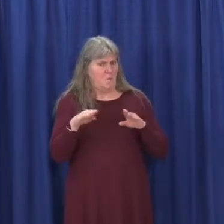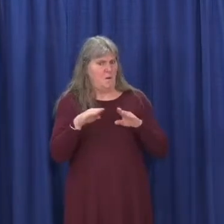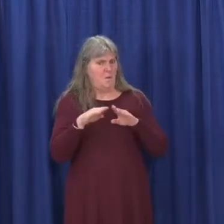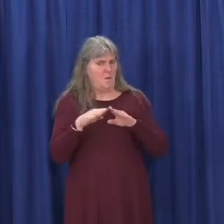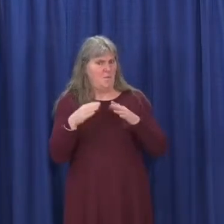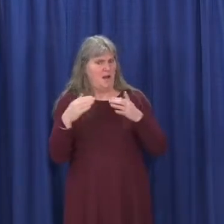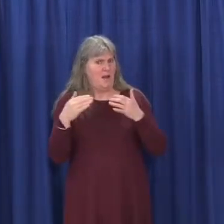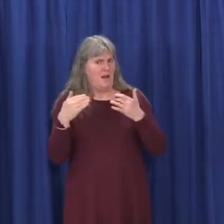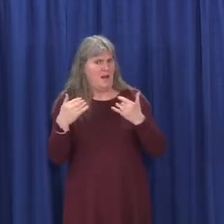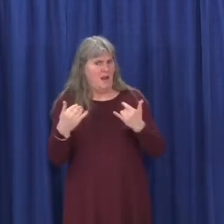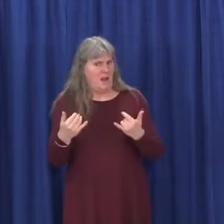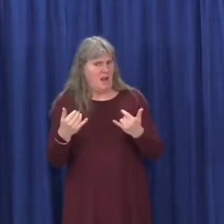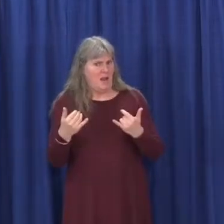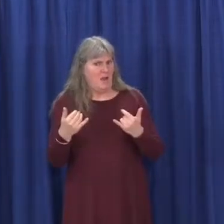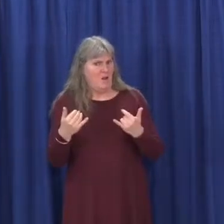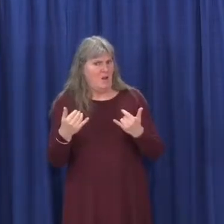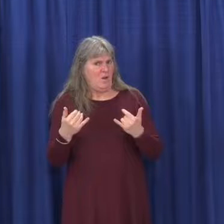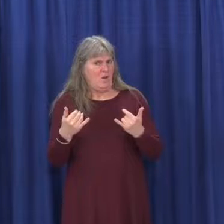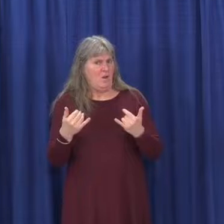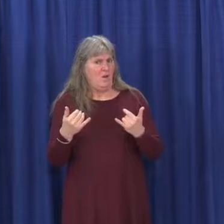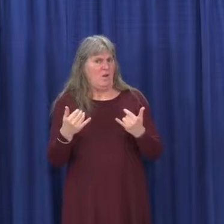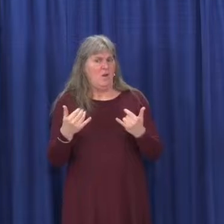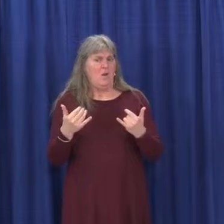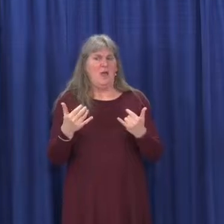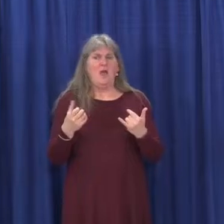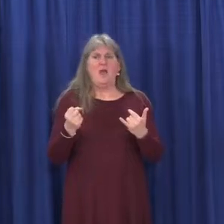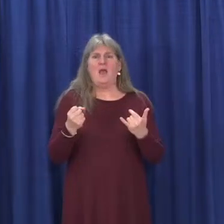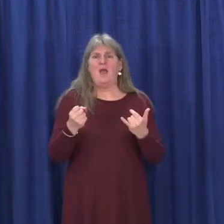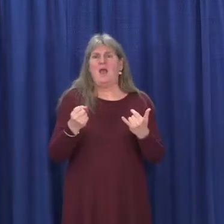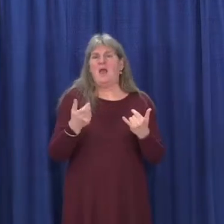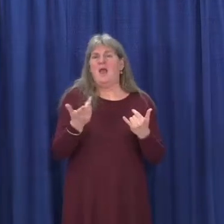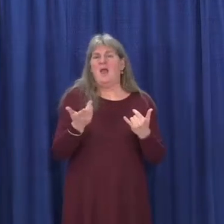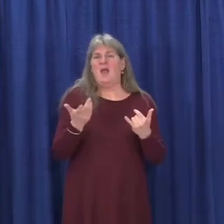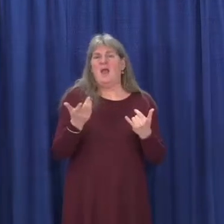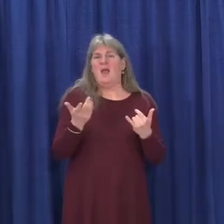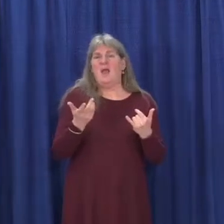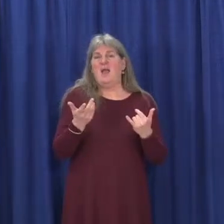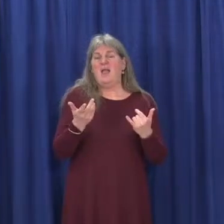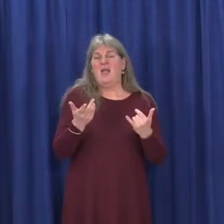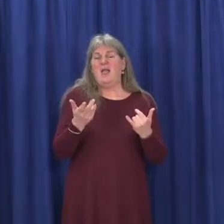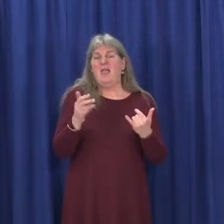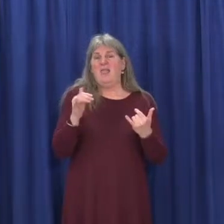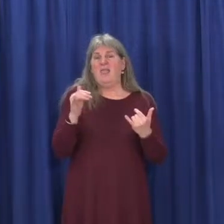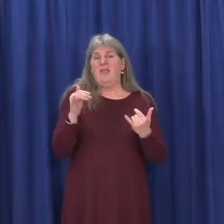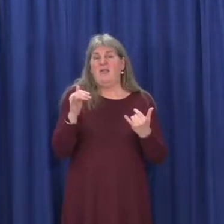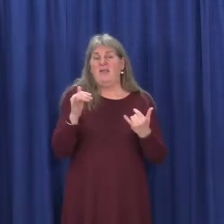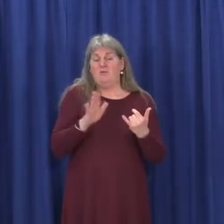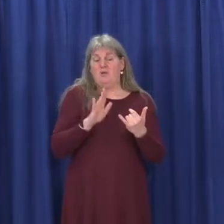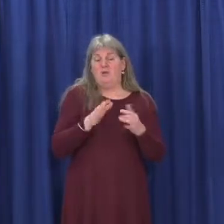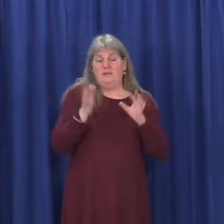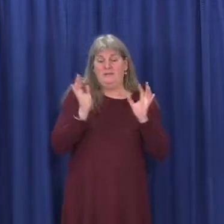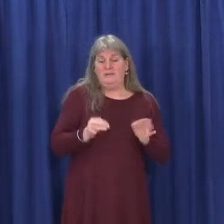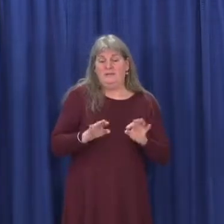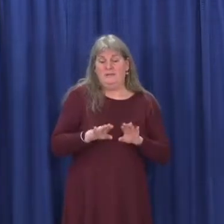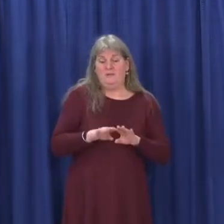And how much of it has to do with the actual-- the science behind whether it's safe, and how much of it has to do